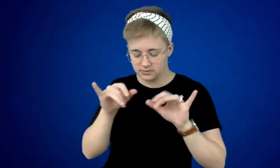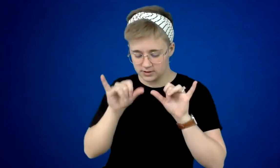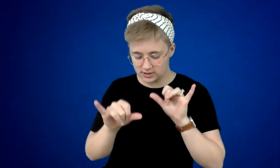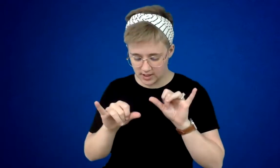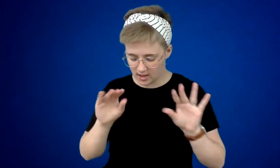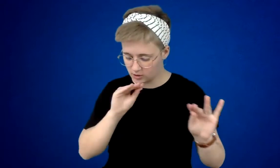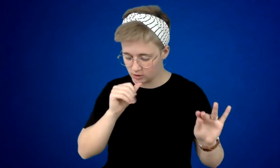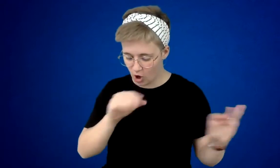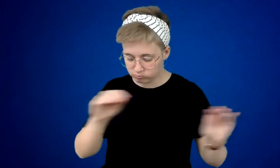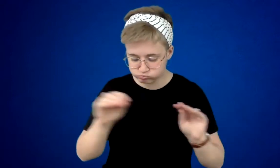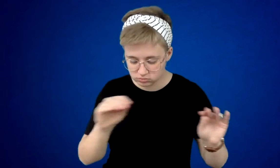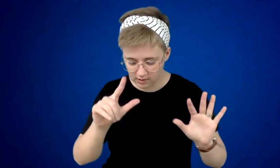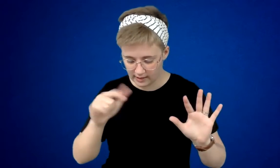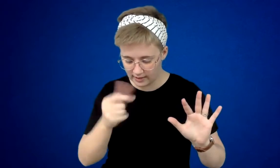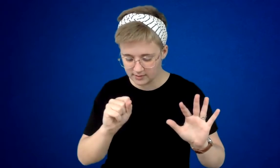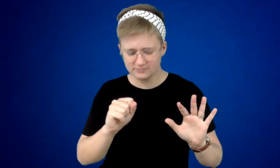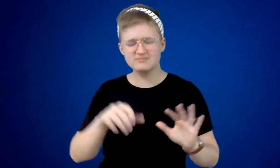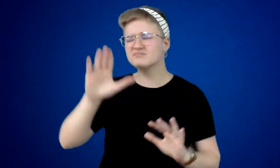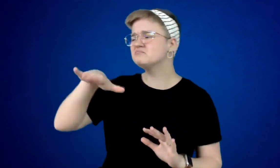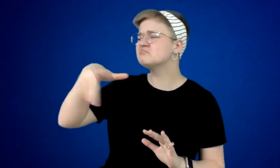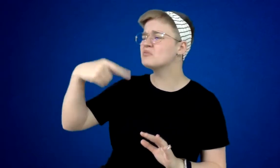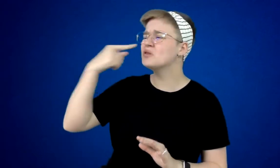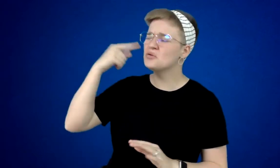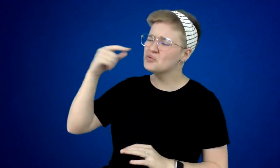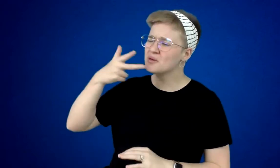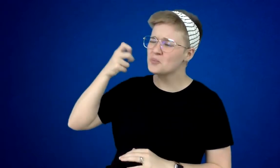“Do you think Beauchamp is the richest man in the world?” he asked his father.